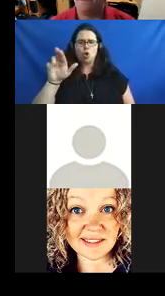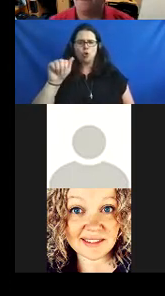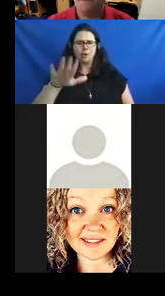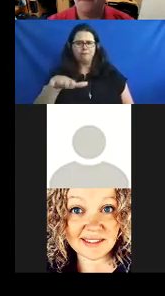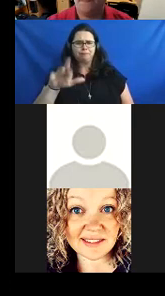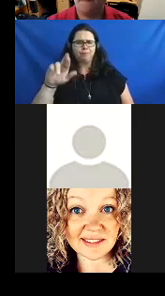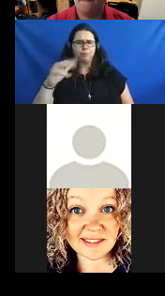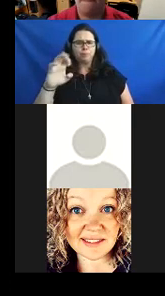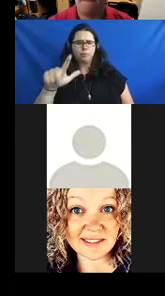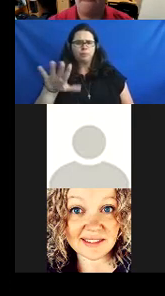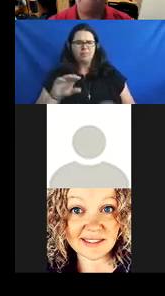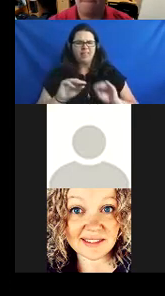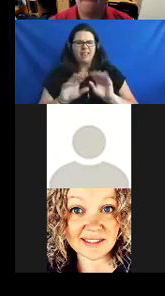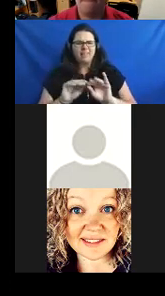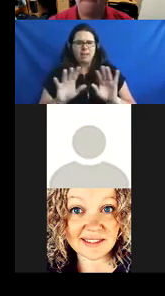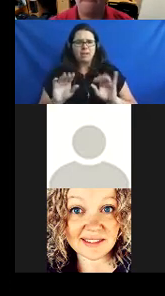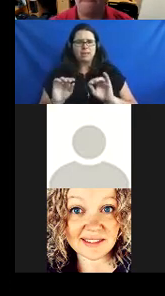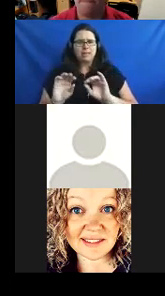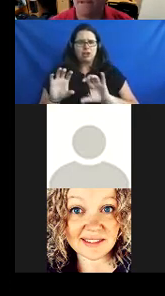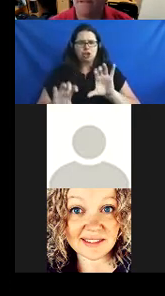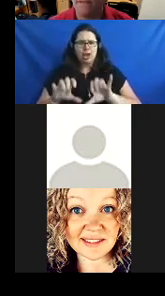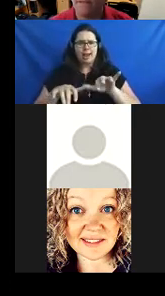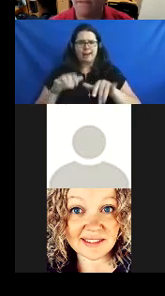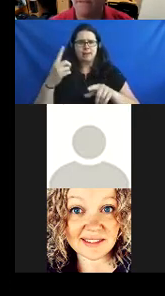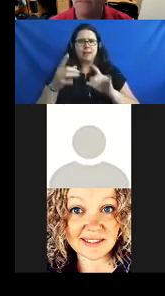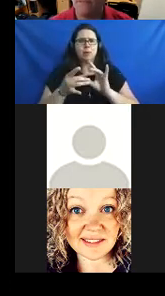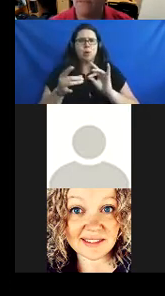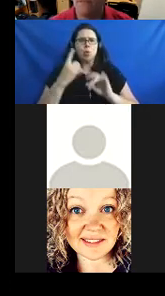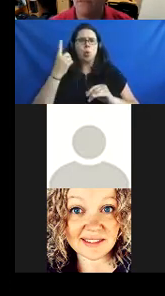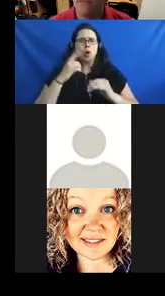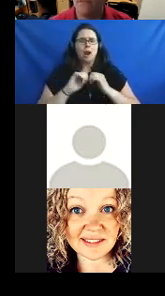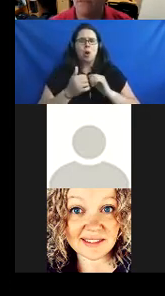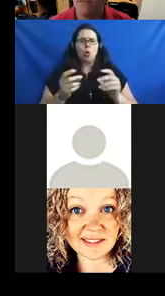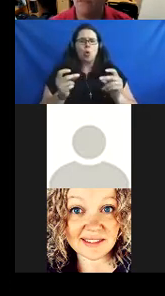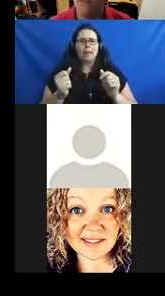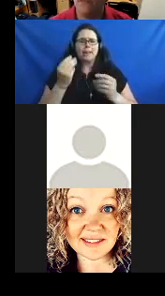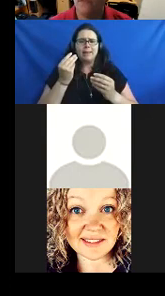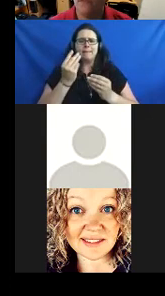I SAW A CLARIFICATION IN CHAT. SOMEONE IS WONDERING HOW QUICKLY THE INFORMATION IS PUT